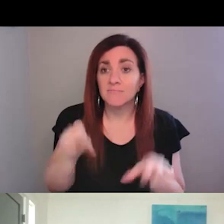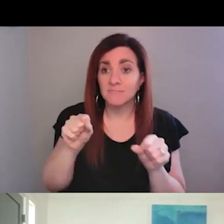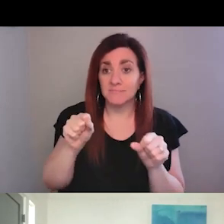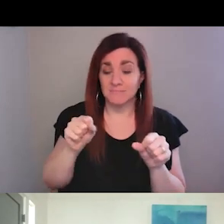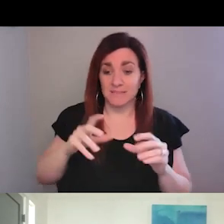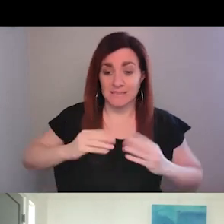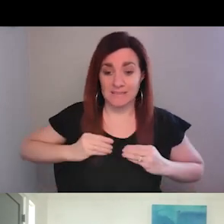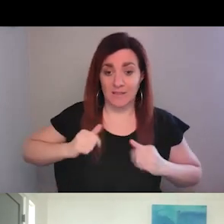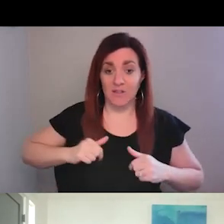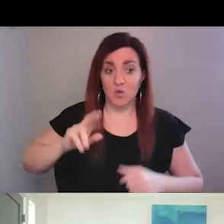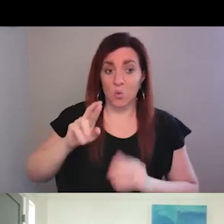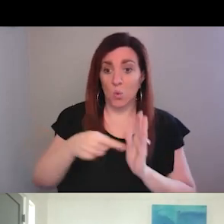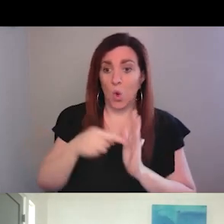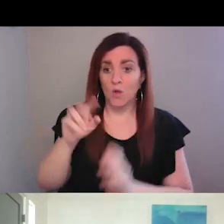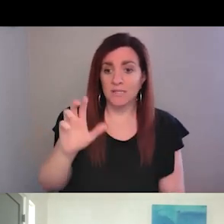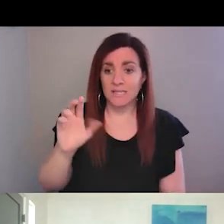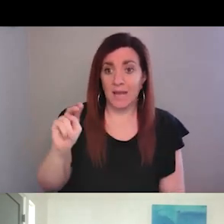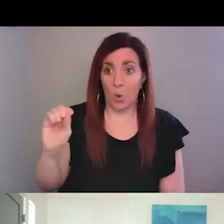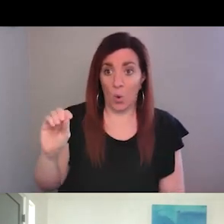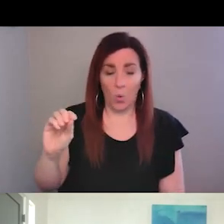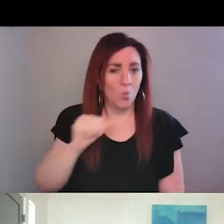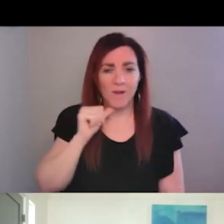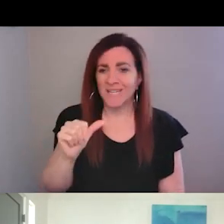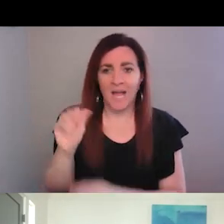THAT WE ARE NOT A BEHAVIORAL HEALTH FACILITY. WE ARE AN ACUTE